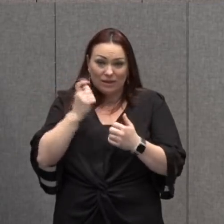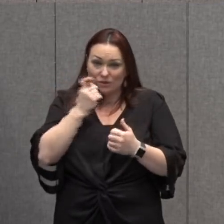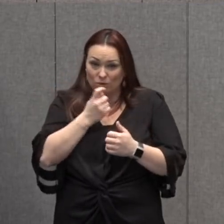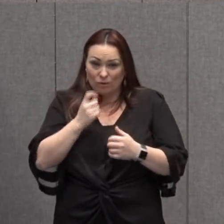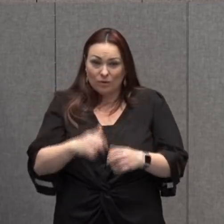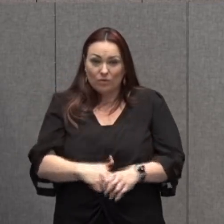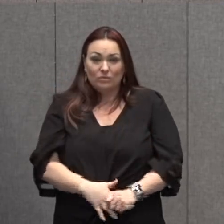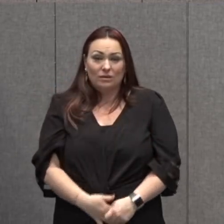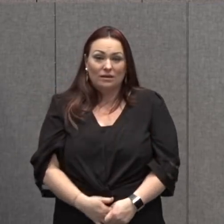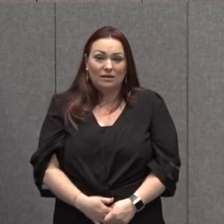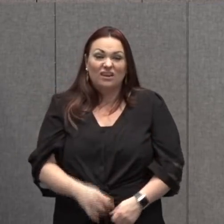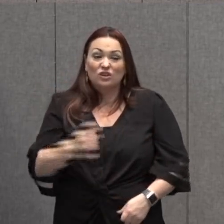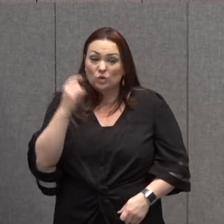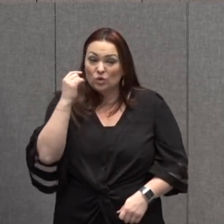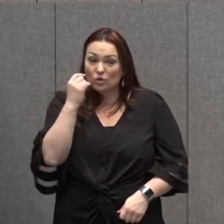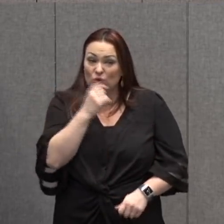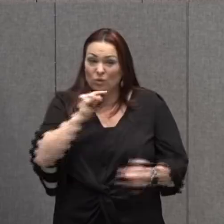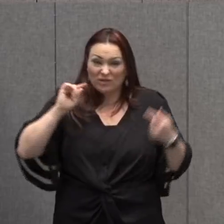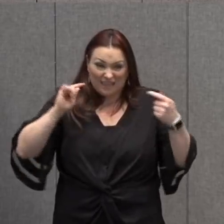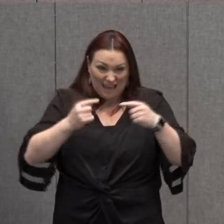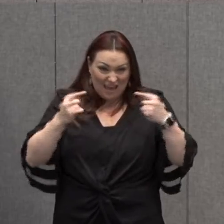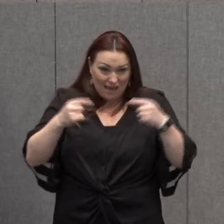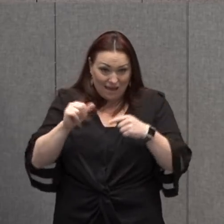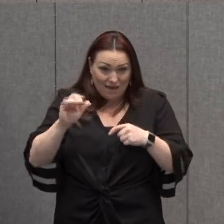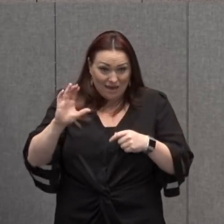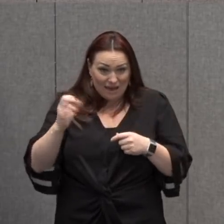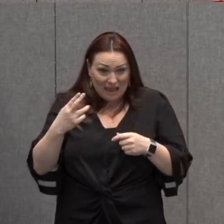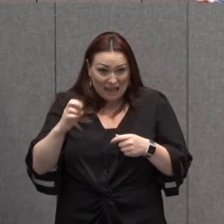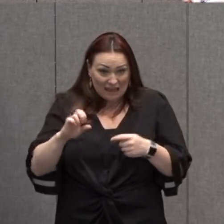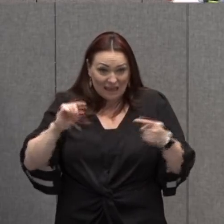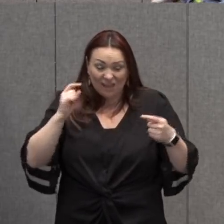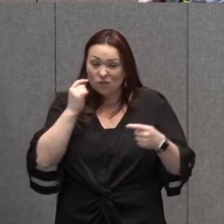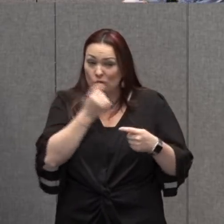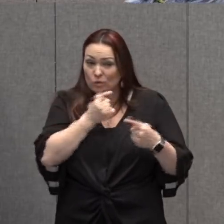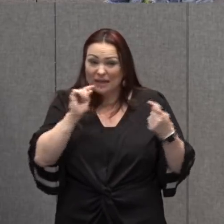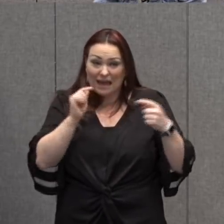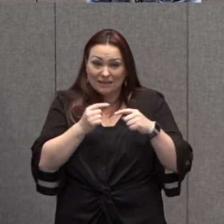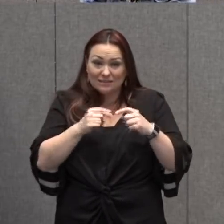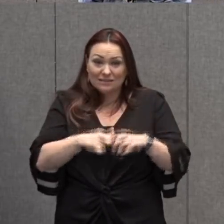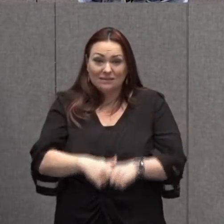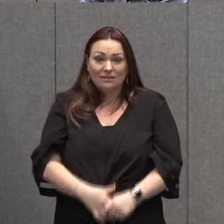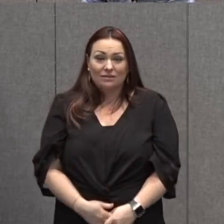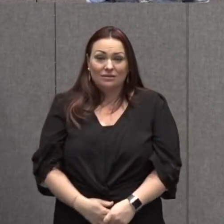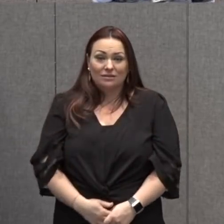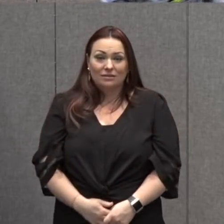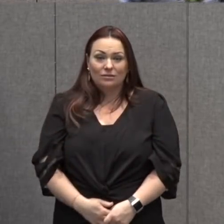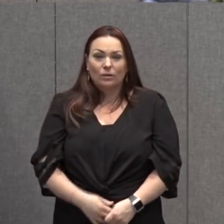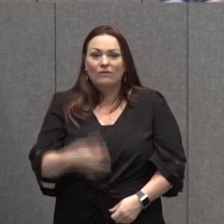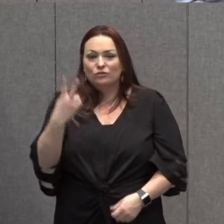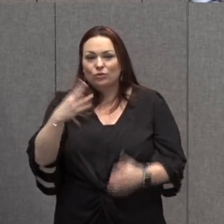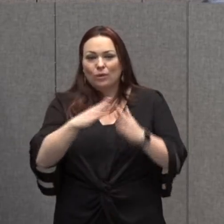Maybe like toothache would be nice. That's a word, oh. There's tooth house again. - Oh, we had two houses. Well, because--